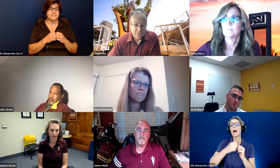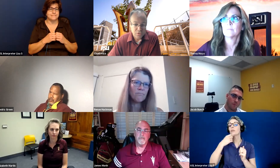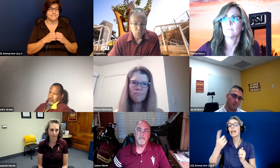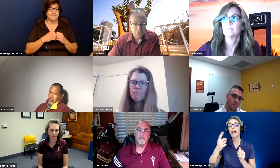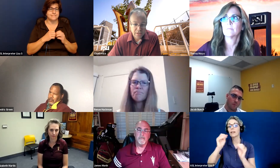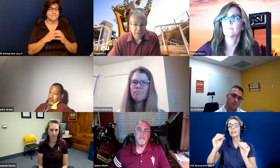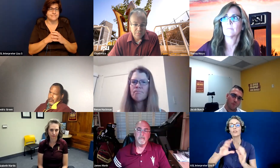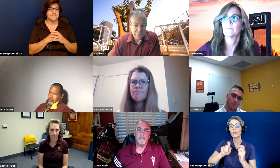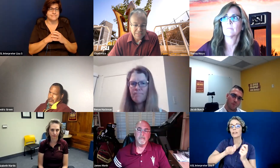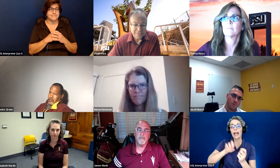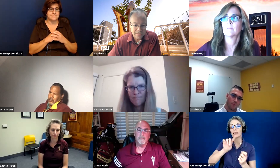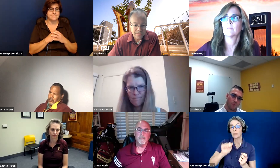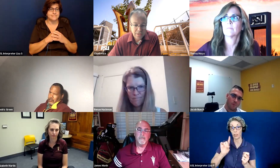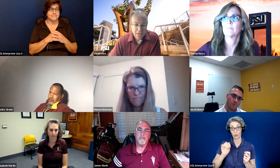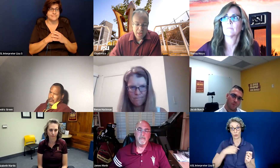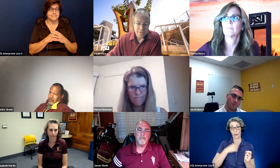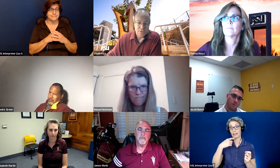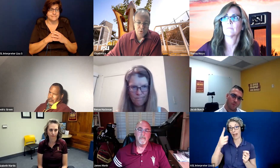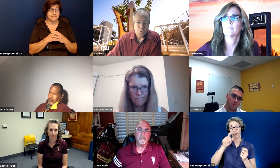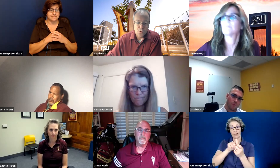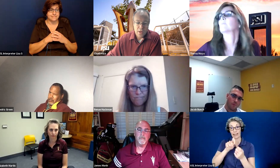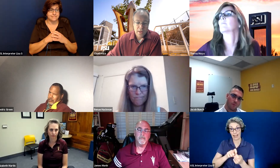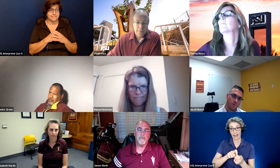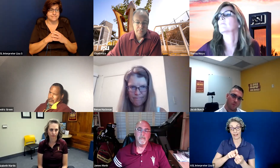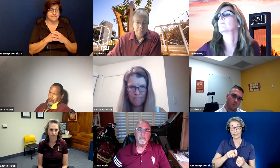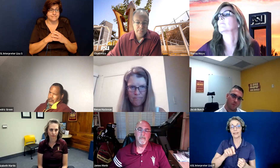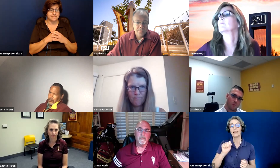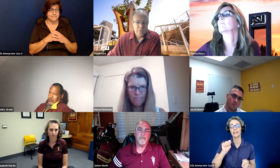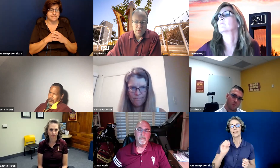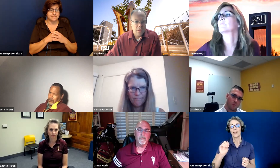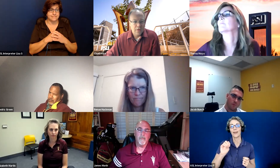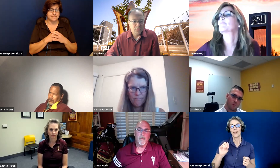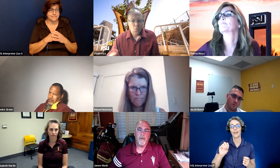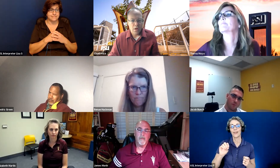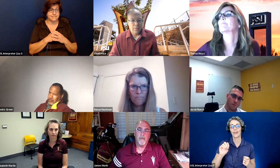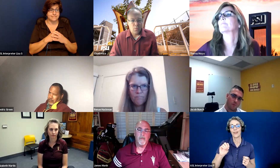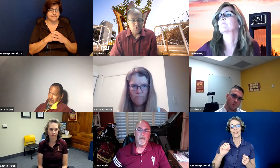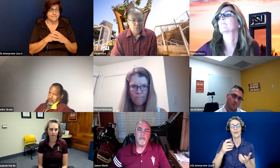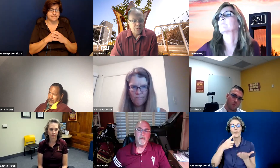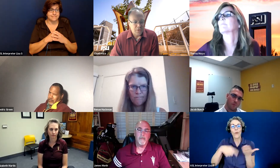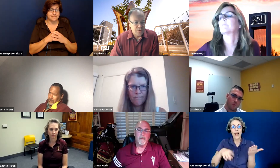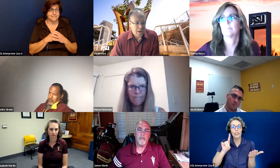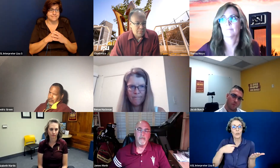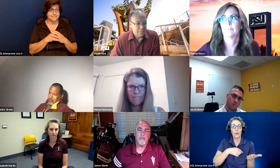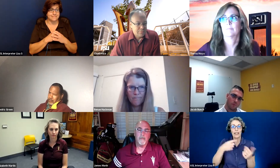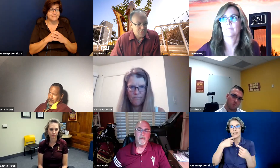or do we tell them details? And so what do we disclose about students when they come